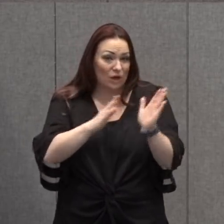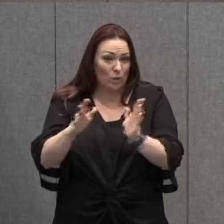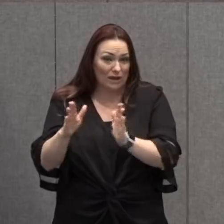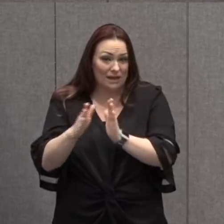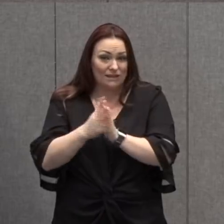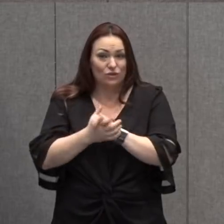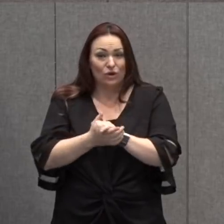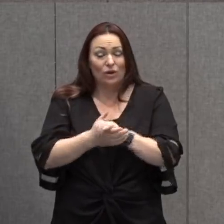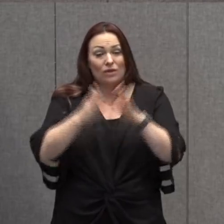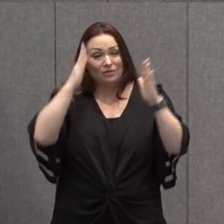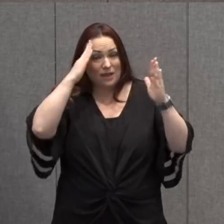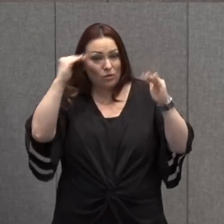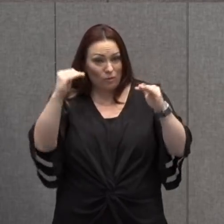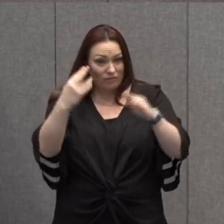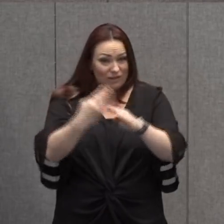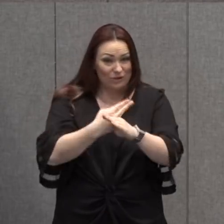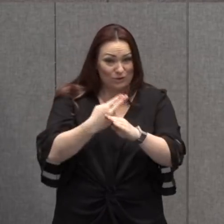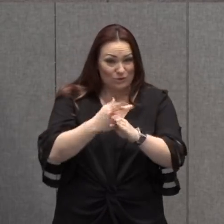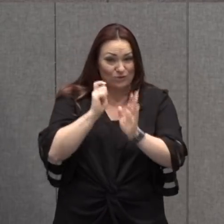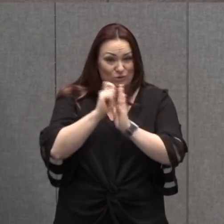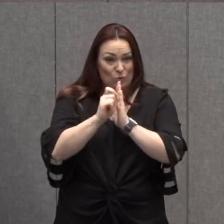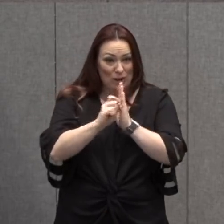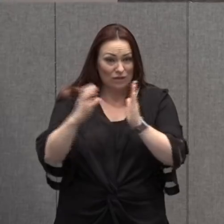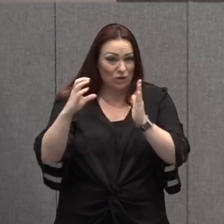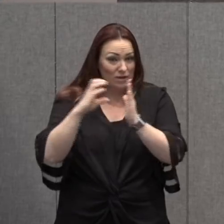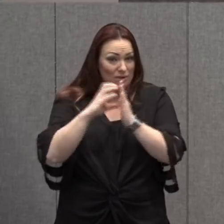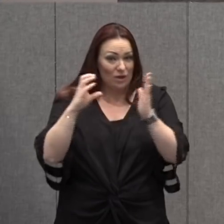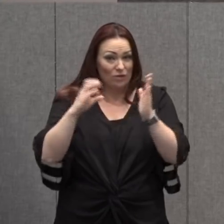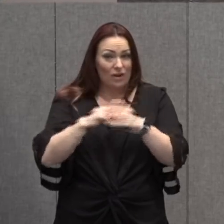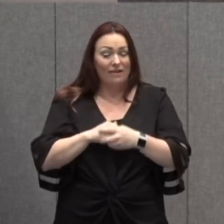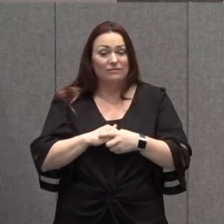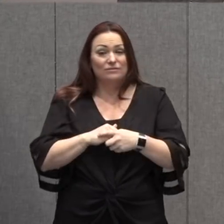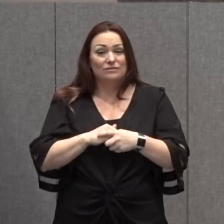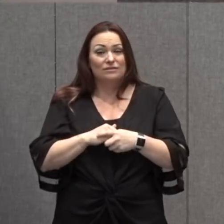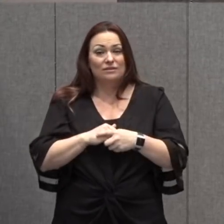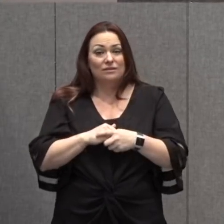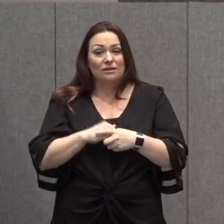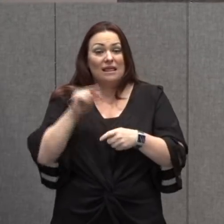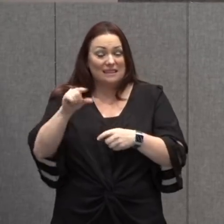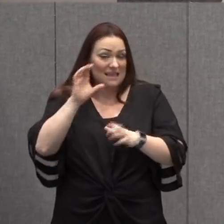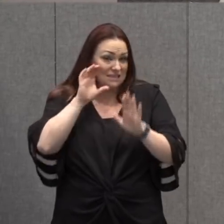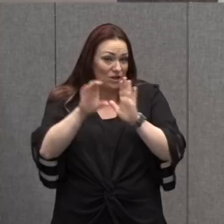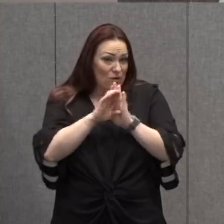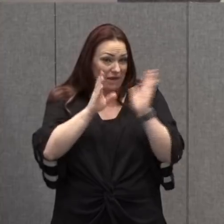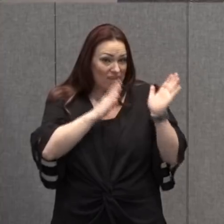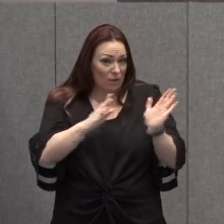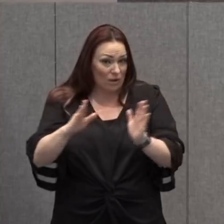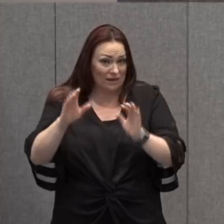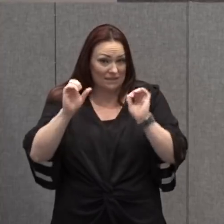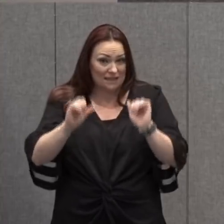you use to write your paragraphs, and that this graphic organizer can be used to write